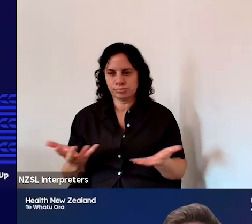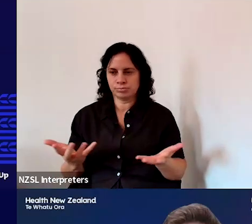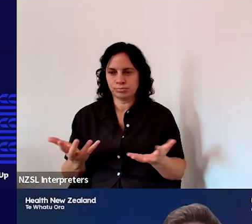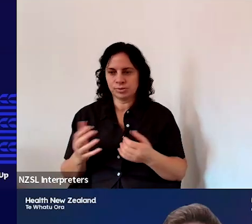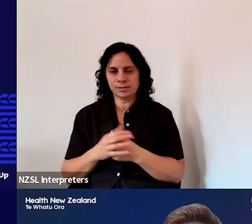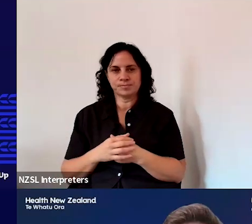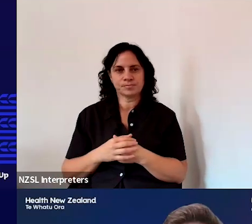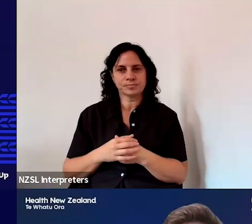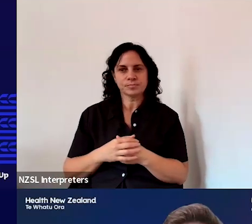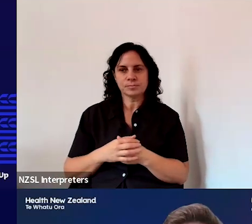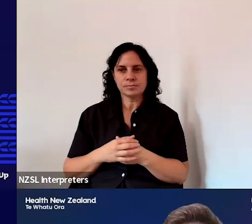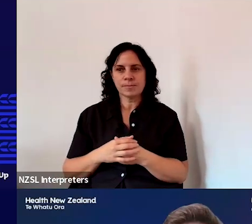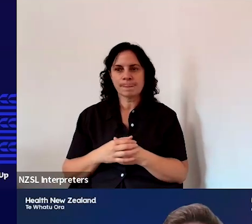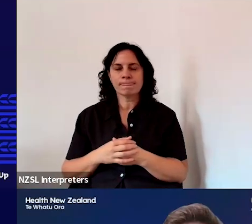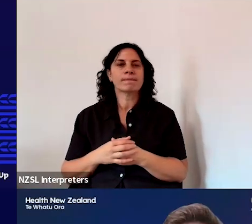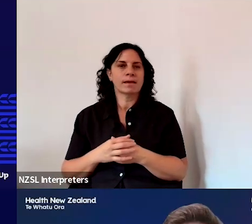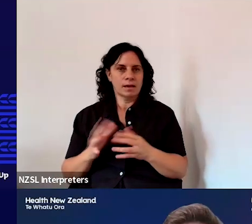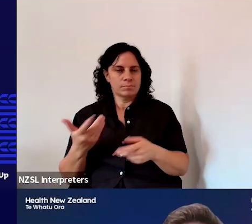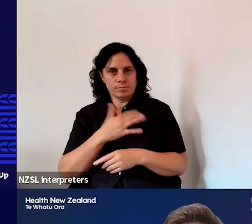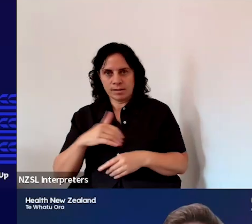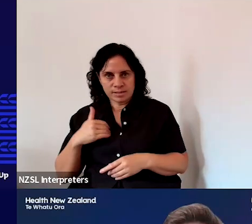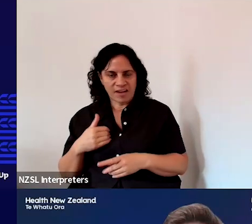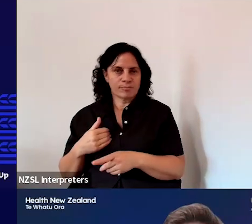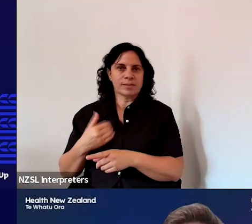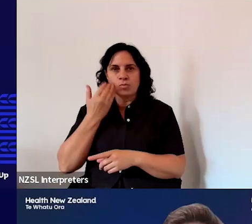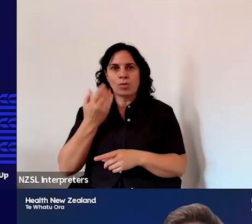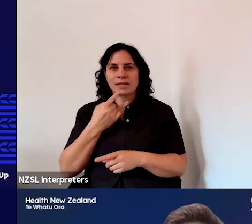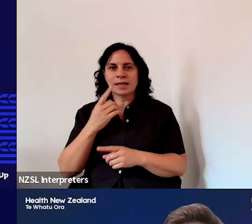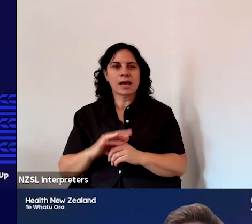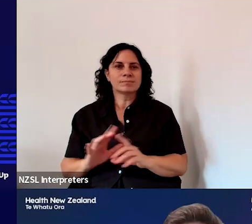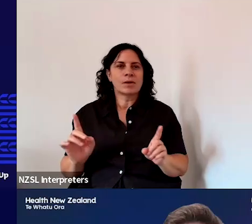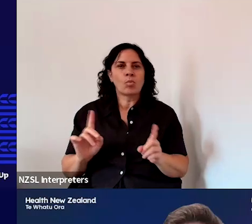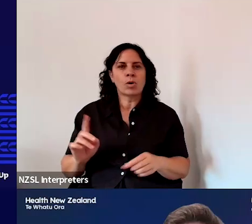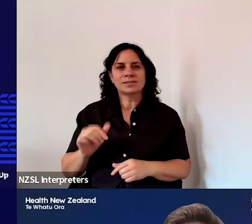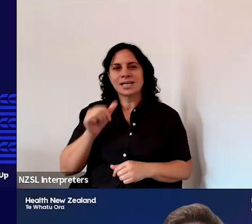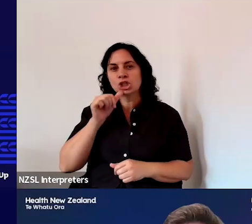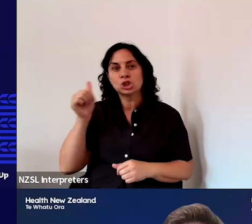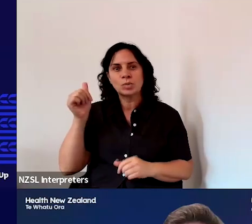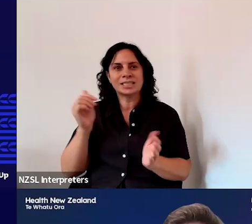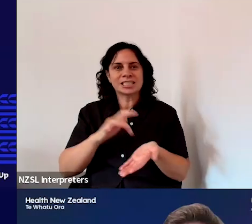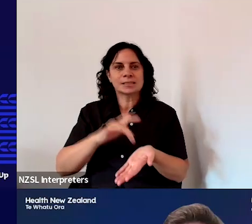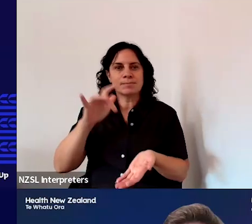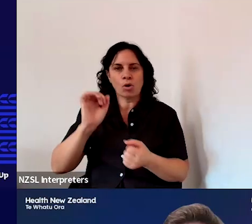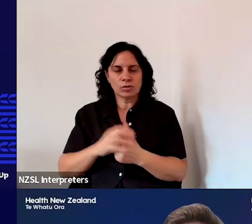in what often annoyingly gets called sweet spots. So like, is there a key intervention that we could be doing